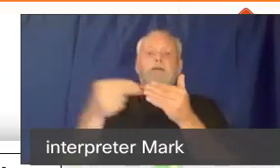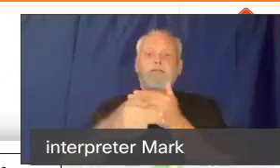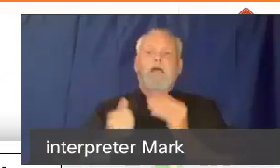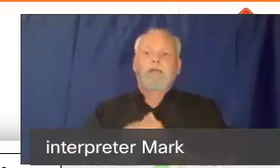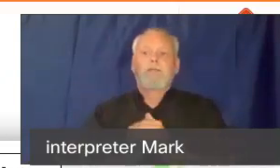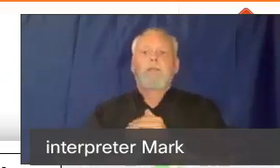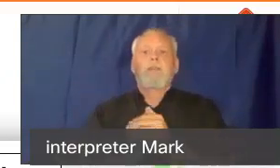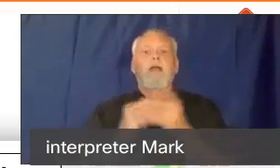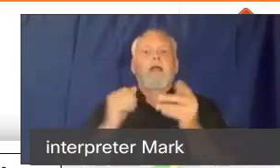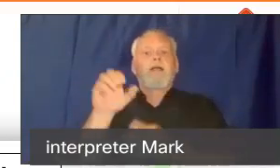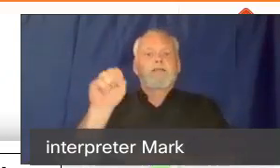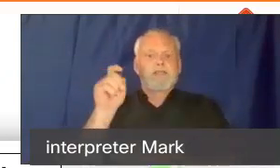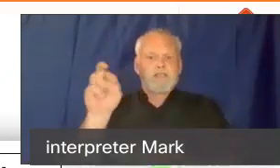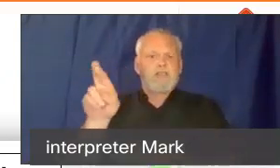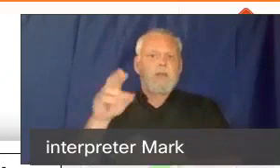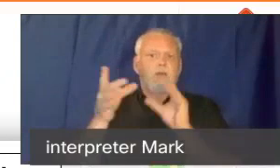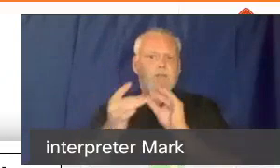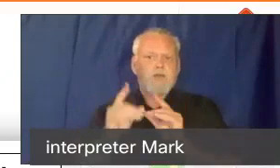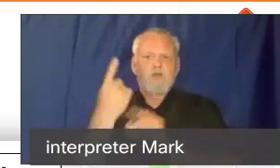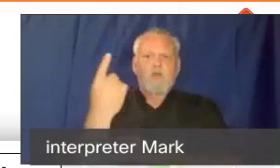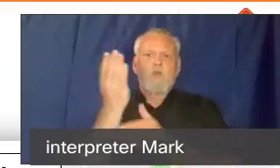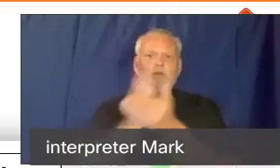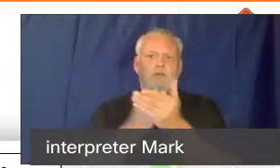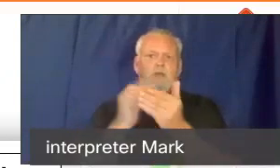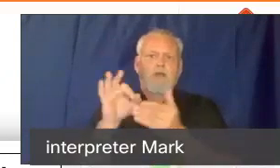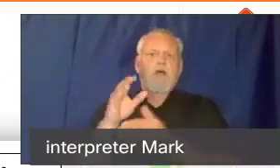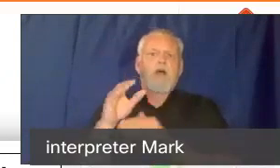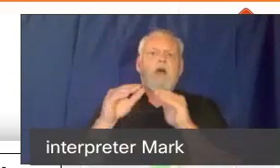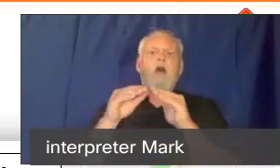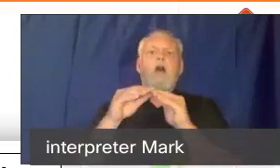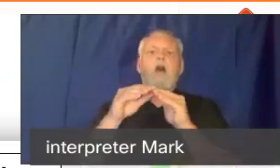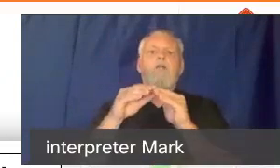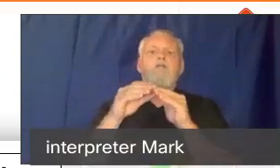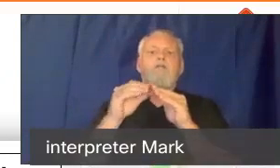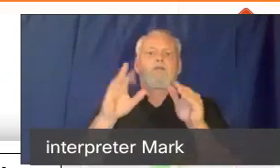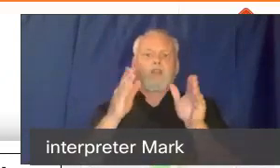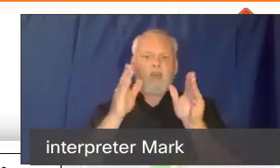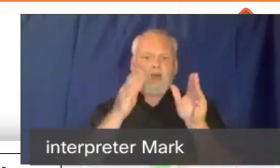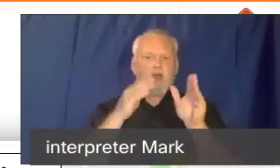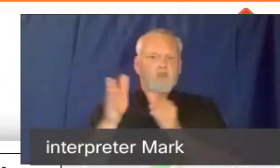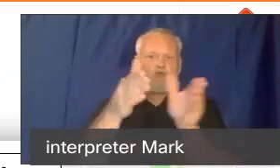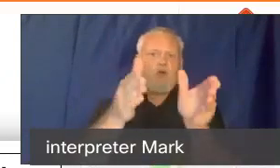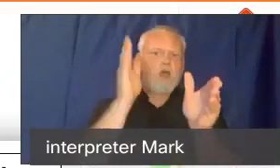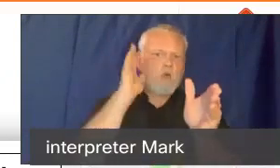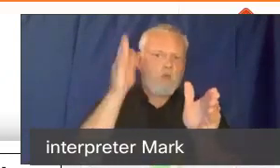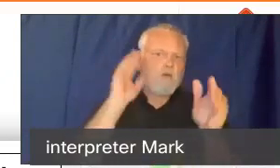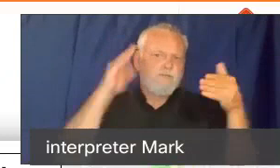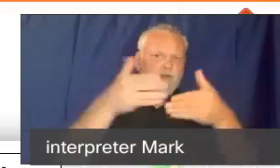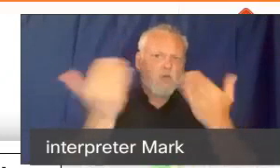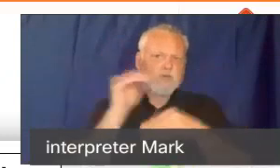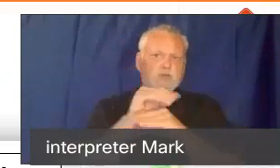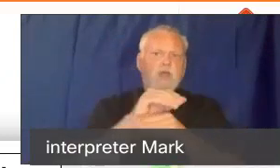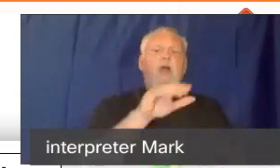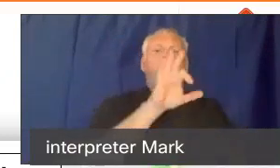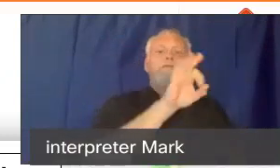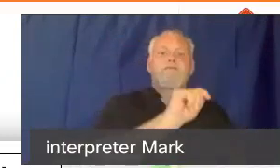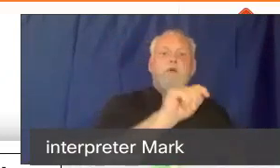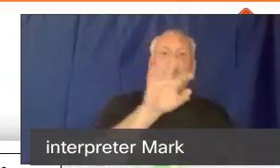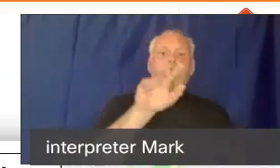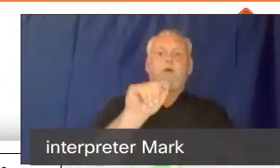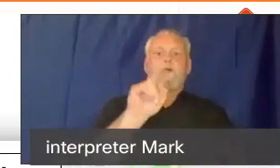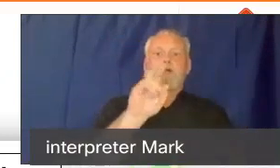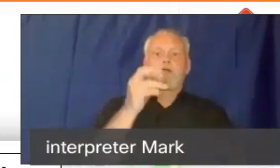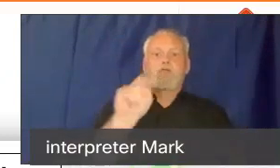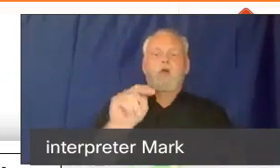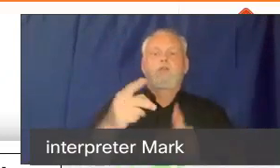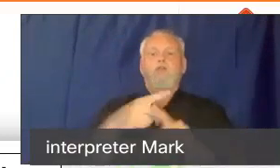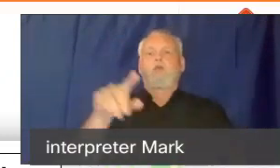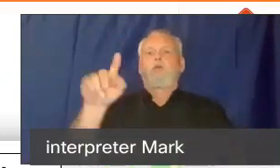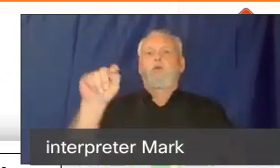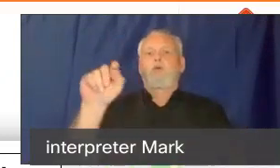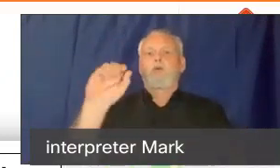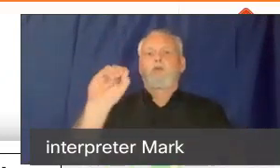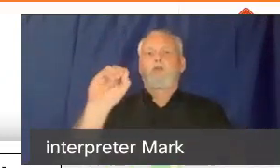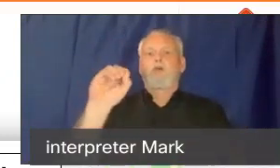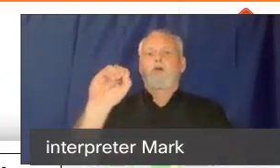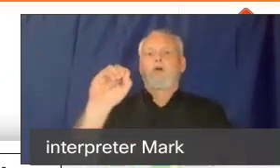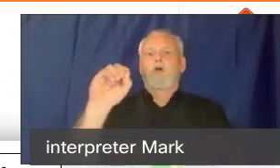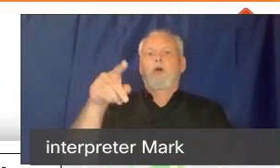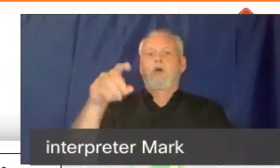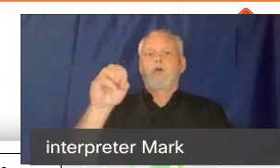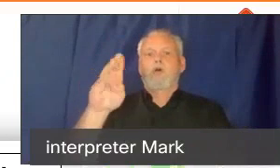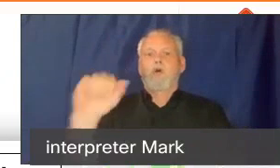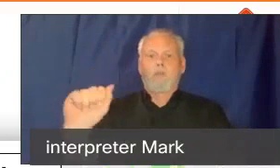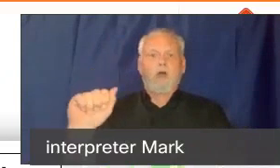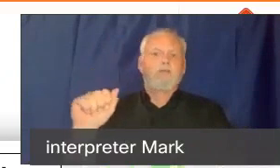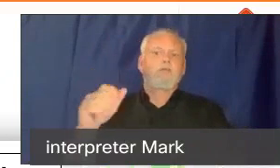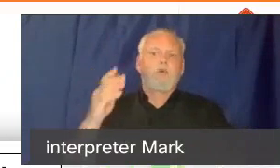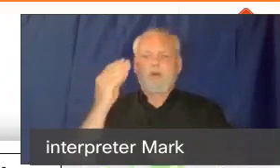And as Sam mentioned, this is only 1 section of the branch trail that we're going to focus on tonight for time to comma section we did want to give an update on some of the other sections of the Metropolitan branch trail under development.